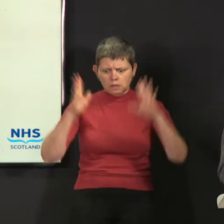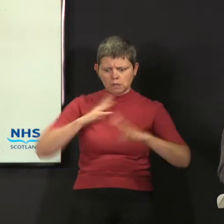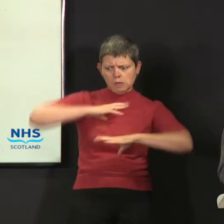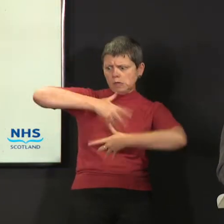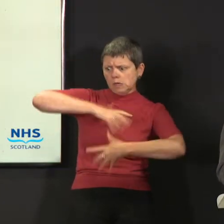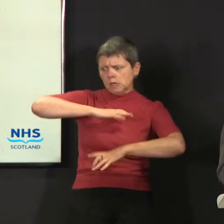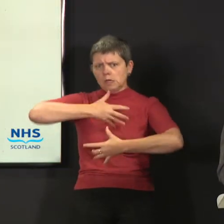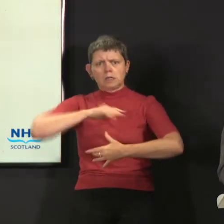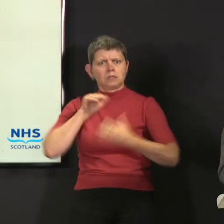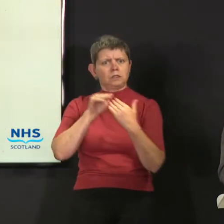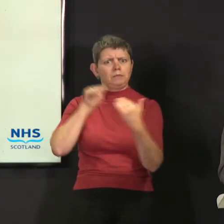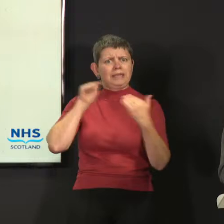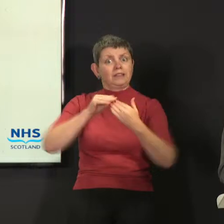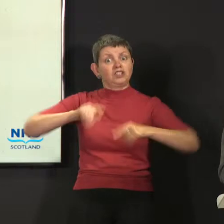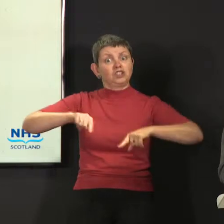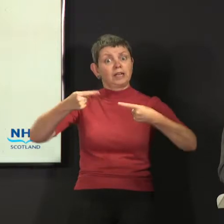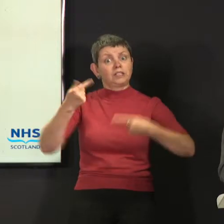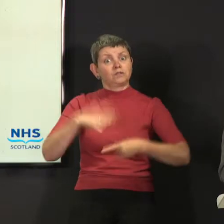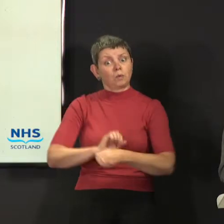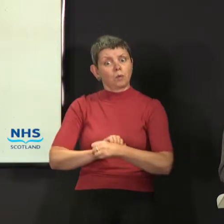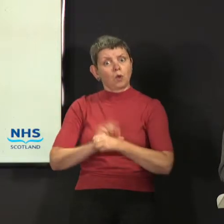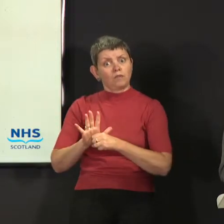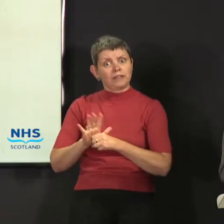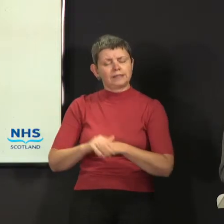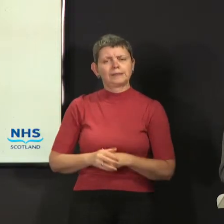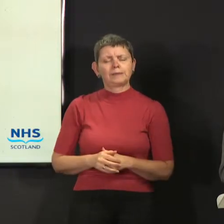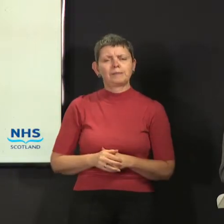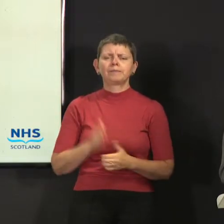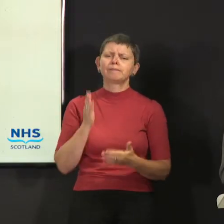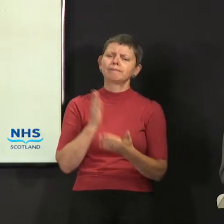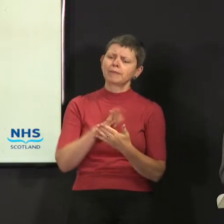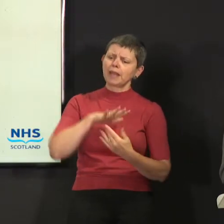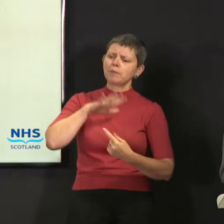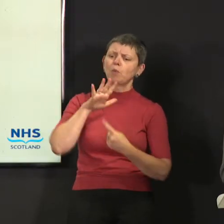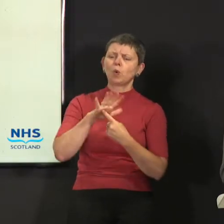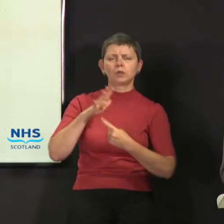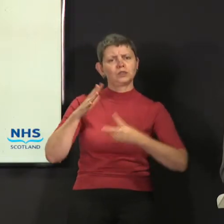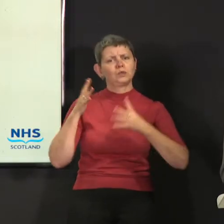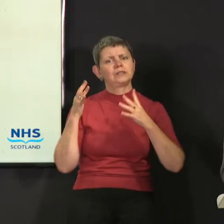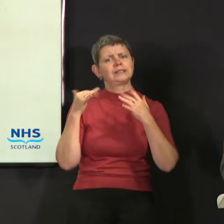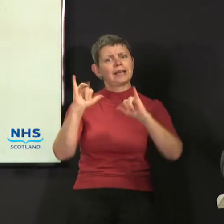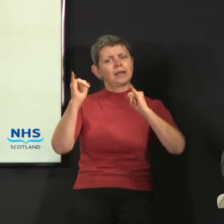challenges of this pandemic. It's important that we celebrate these anniversaries each year but this year